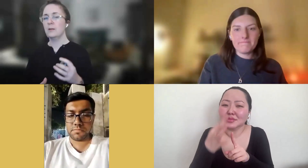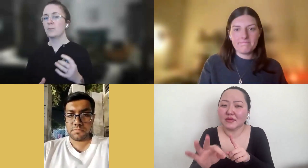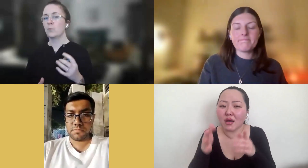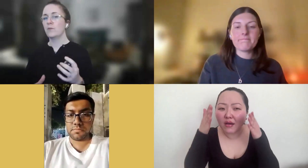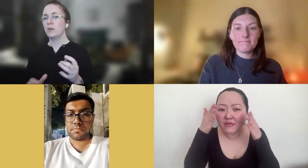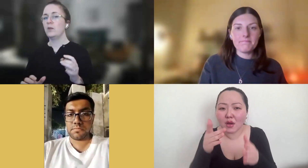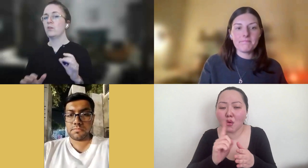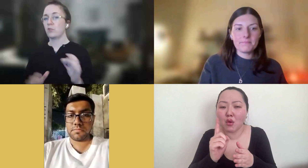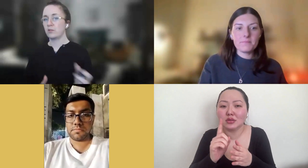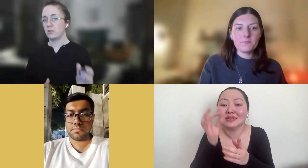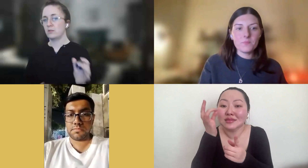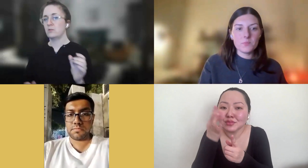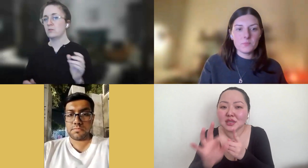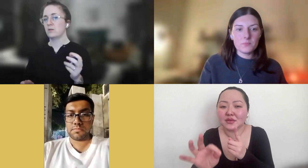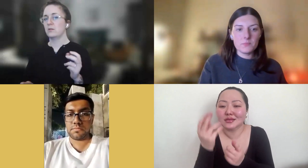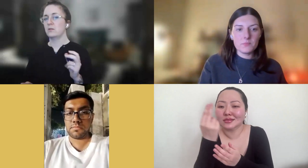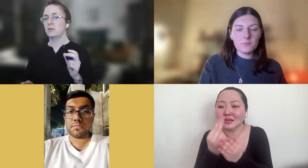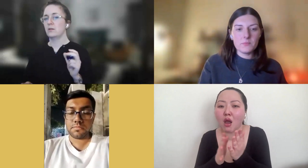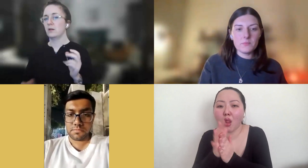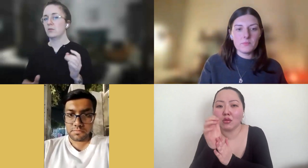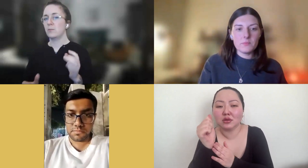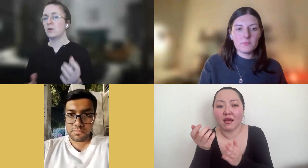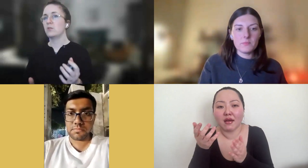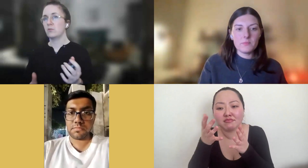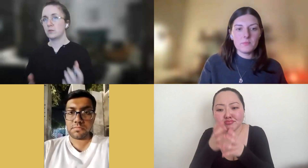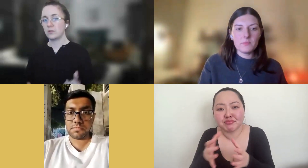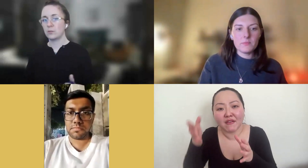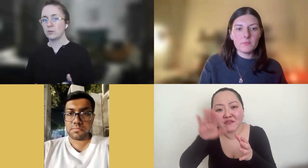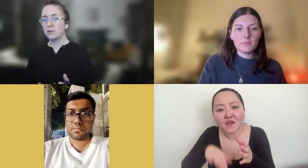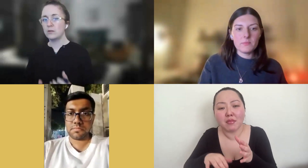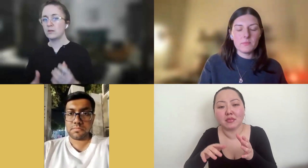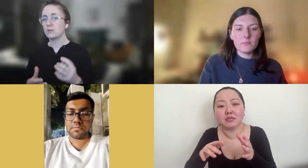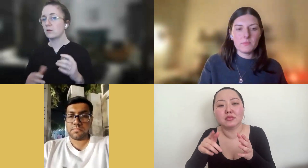and what are the unique strategies of design that are emerging from disabled communities,